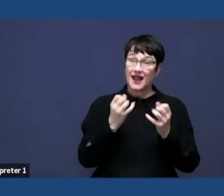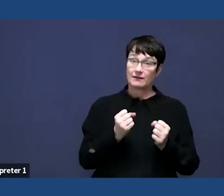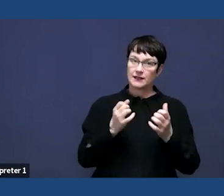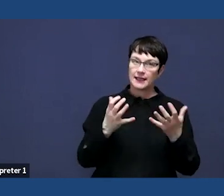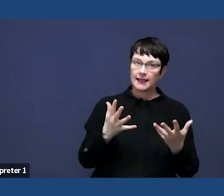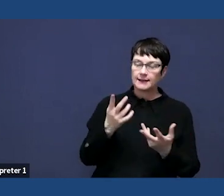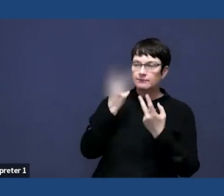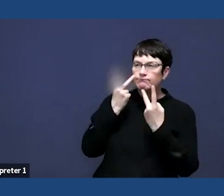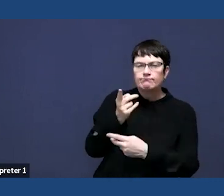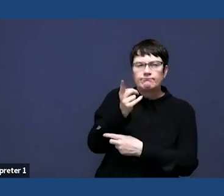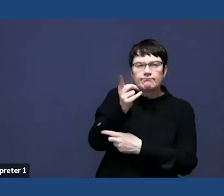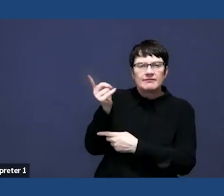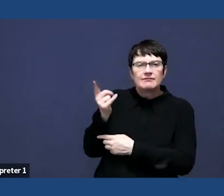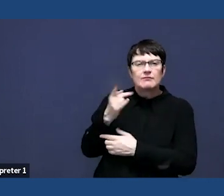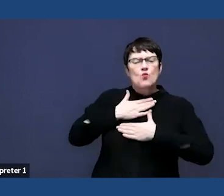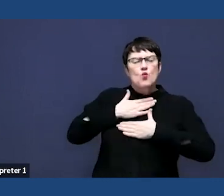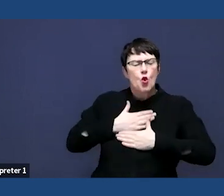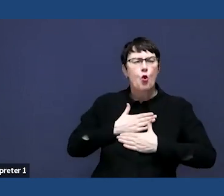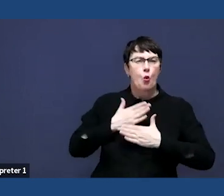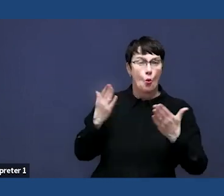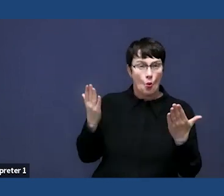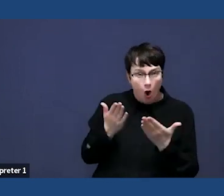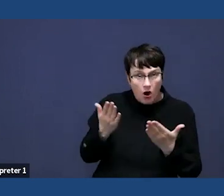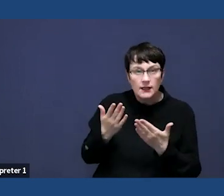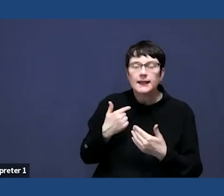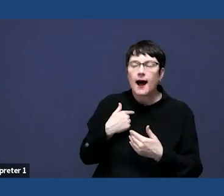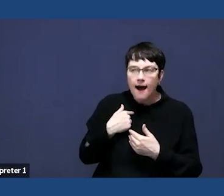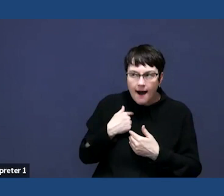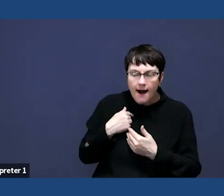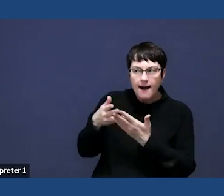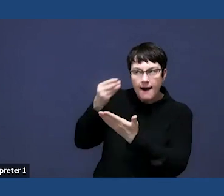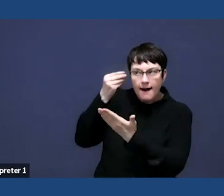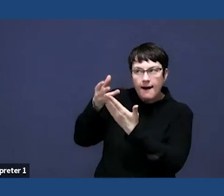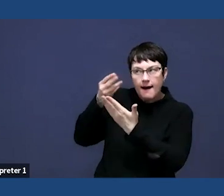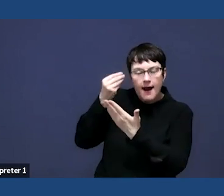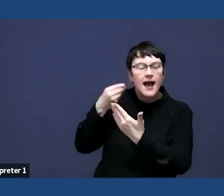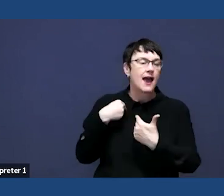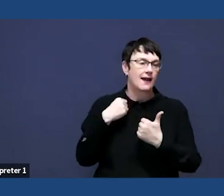I say that because I come from a patient advocacy community prior to coming to industry.